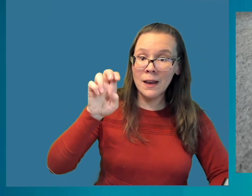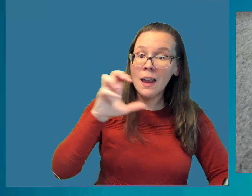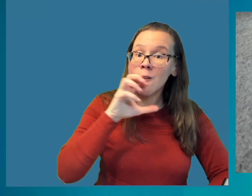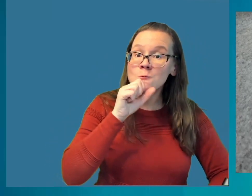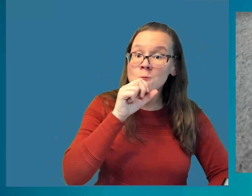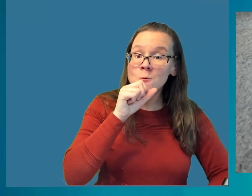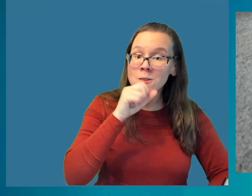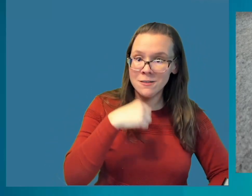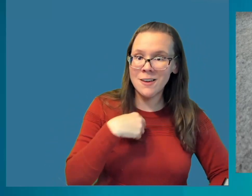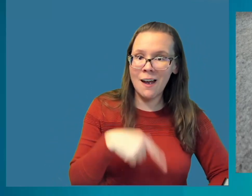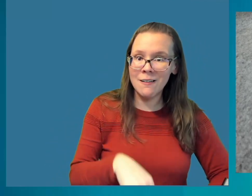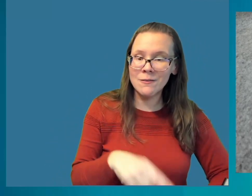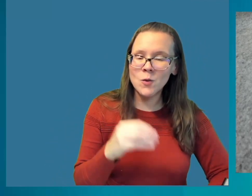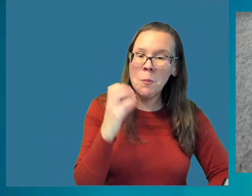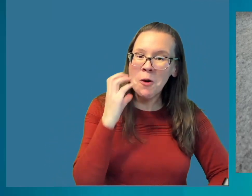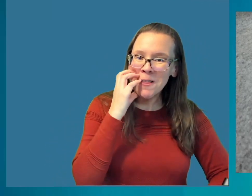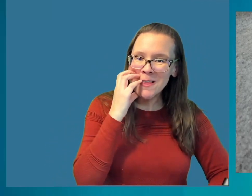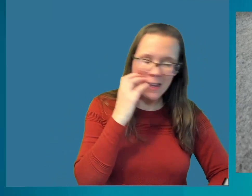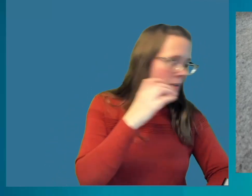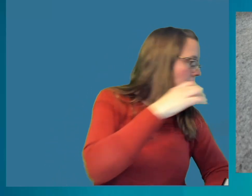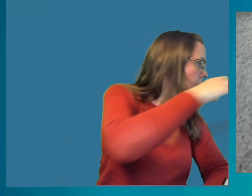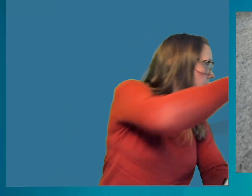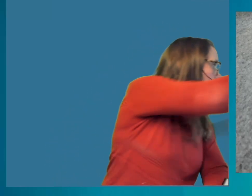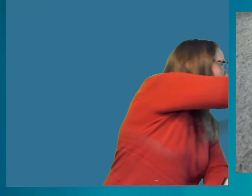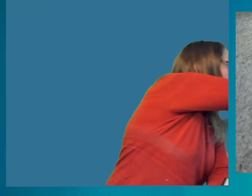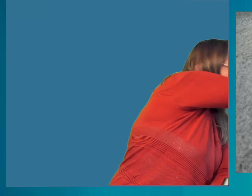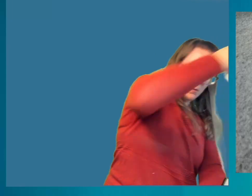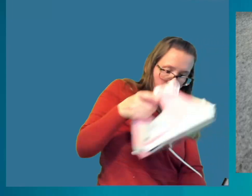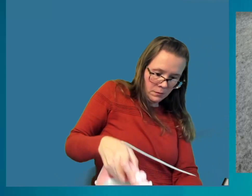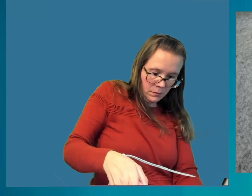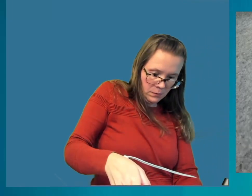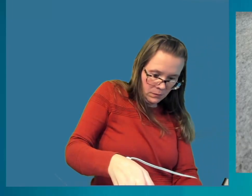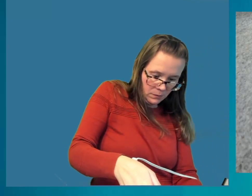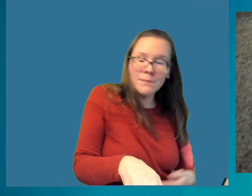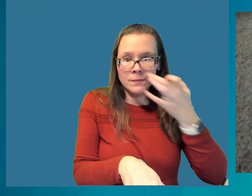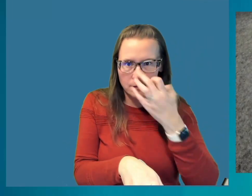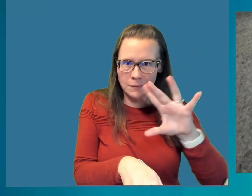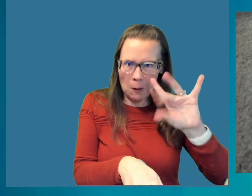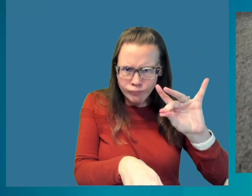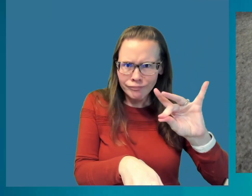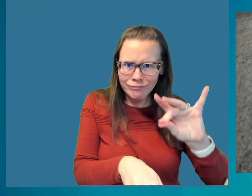this actually is a little bit harder because it has the orange, uh, fabric that has the fusible